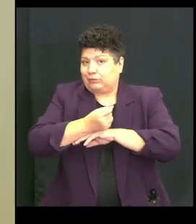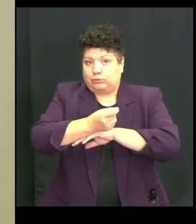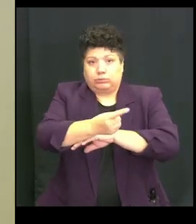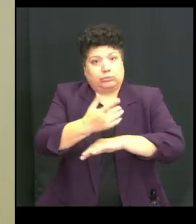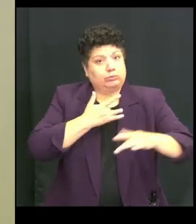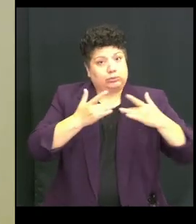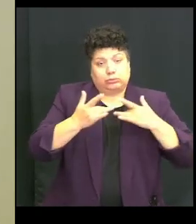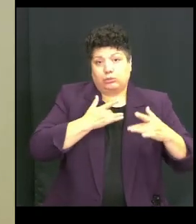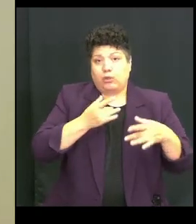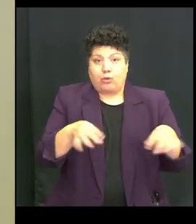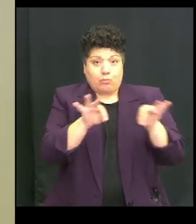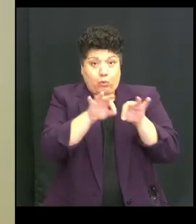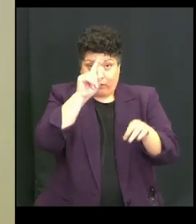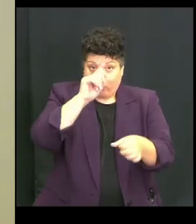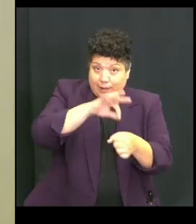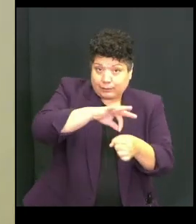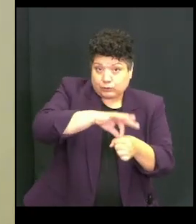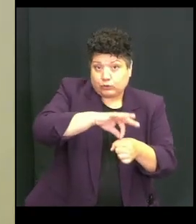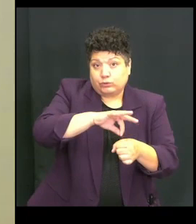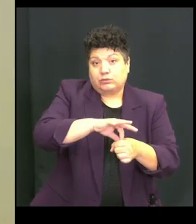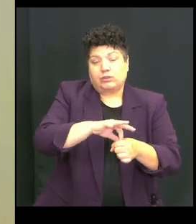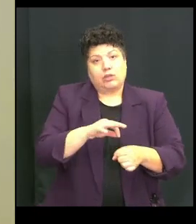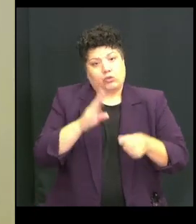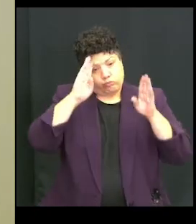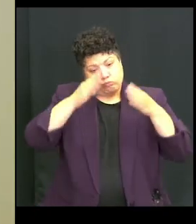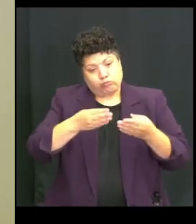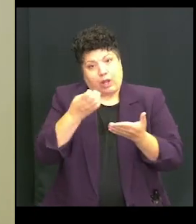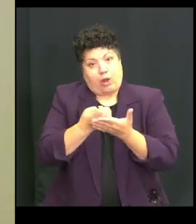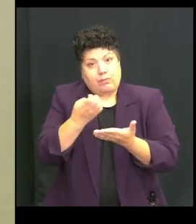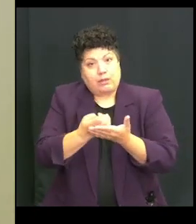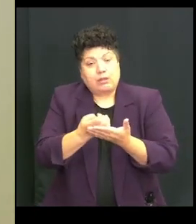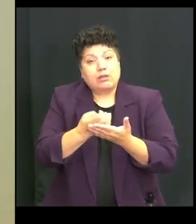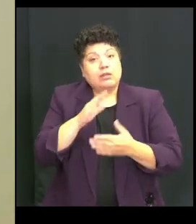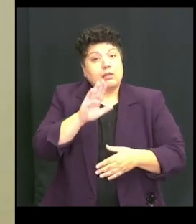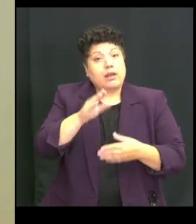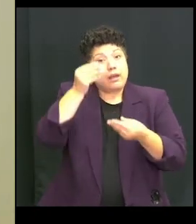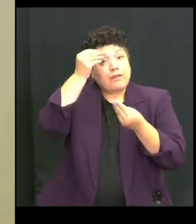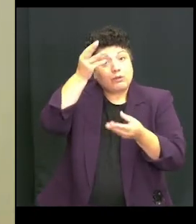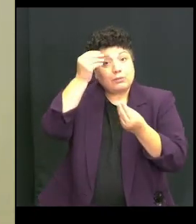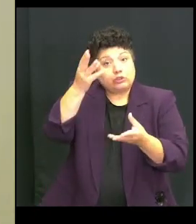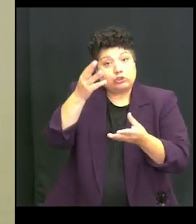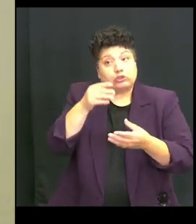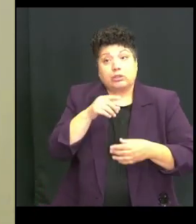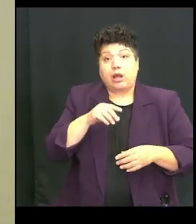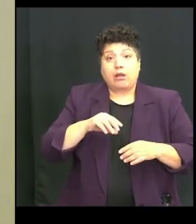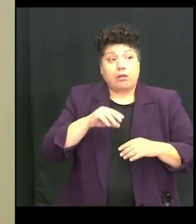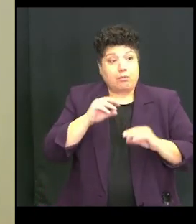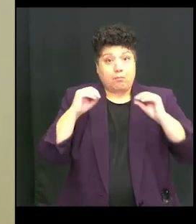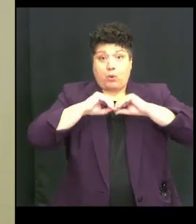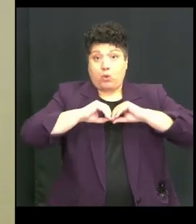and it seems to be one area where more information really does make a difference.